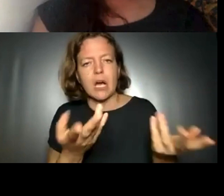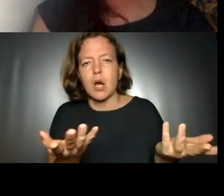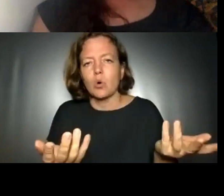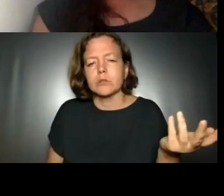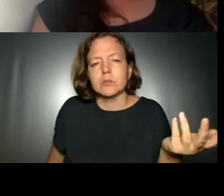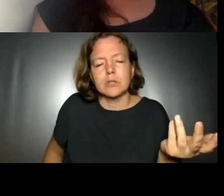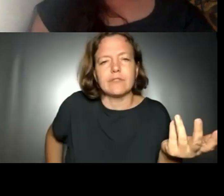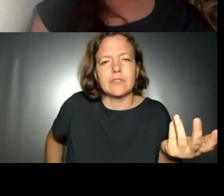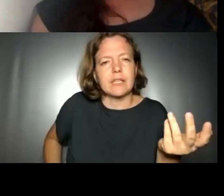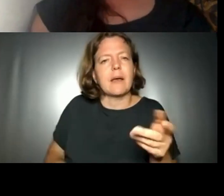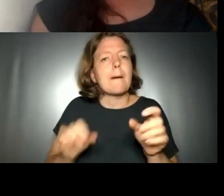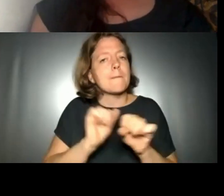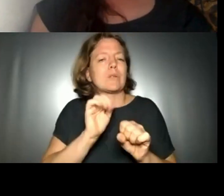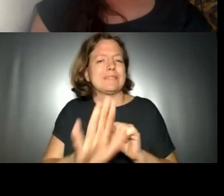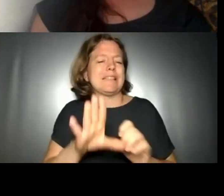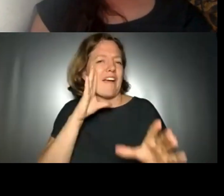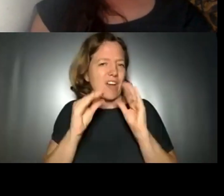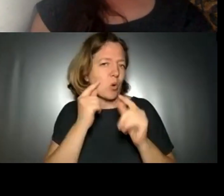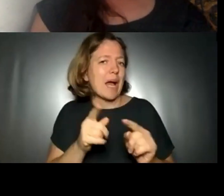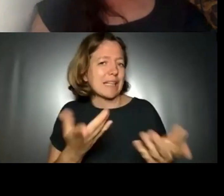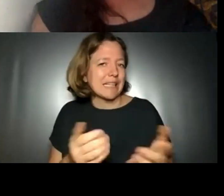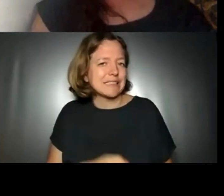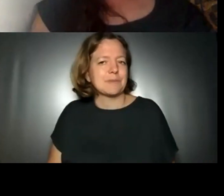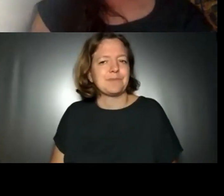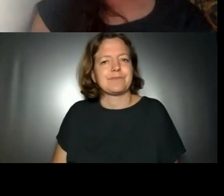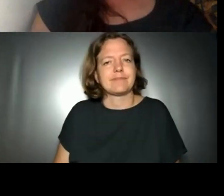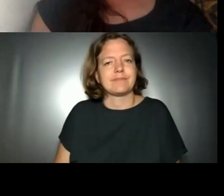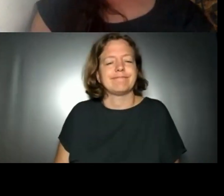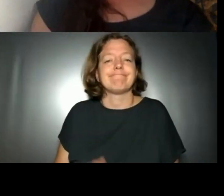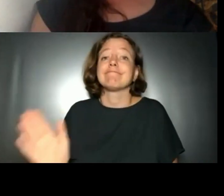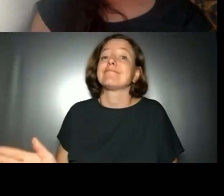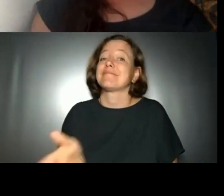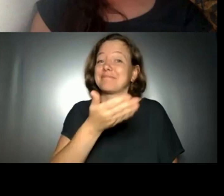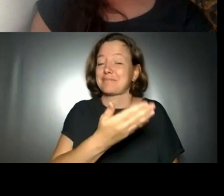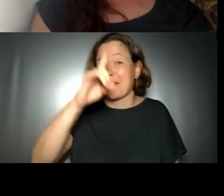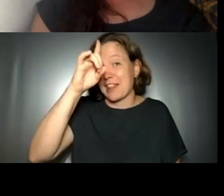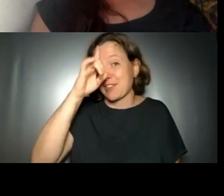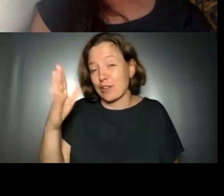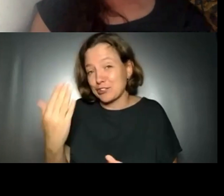Noa Winter: Yes, that is basically more compliments. But of course, we also bring in and translate compliments.